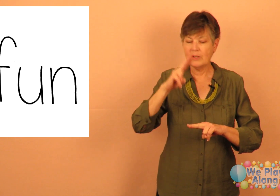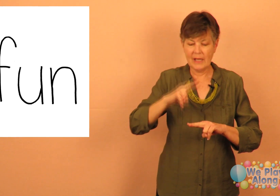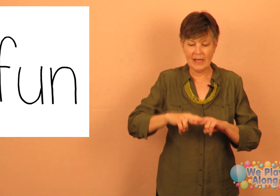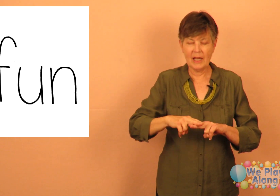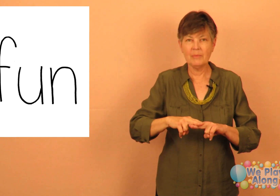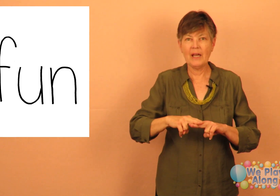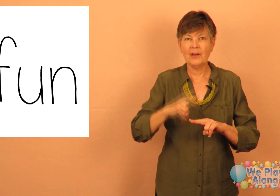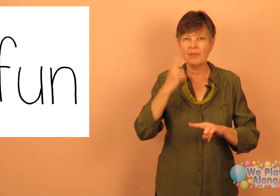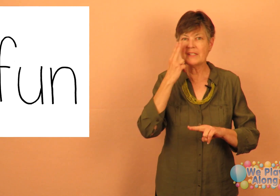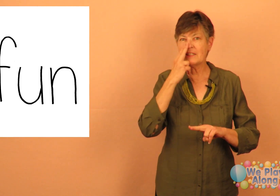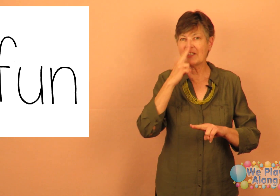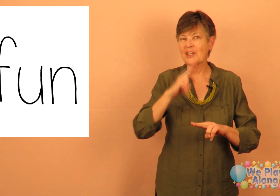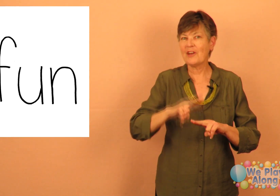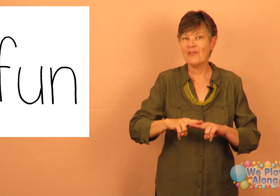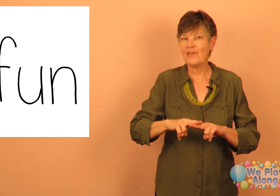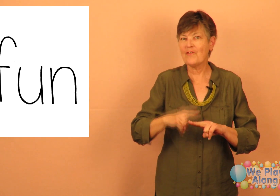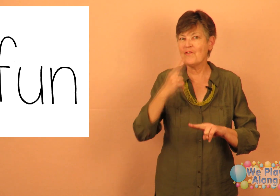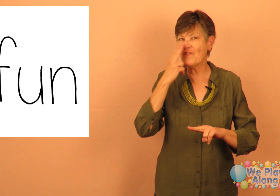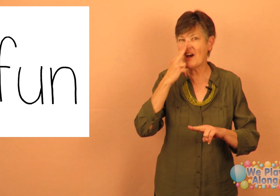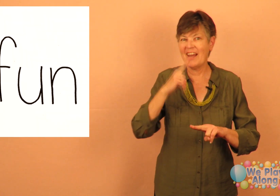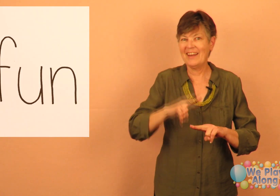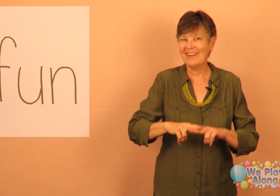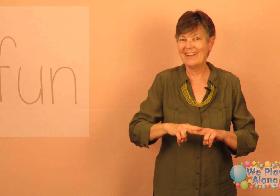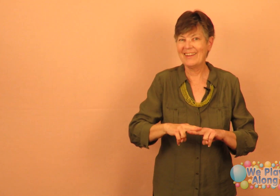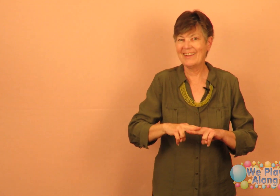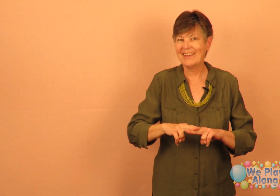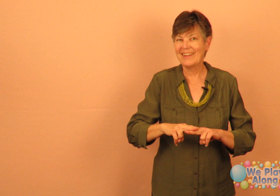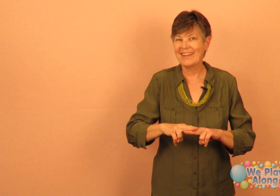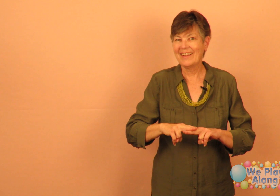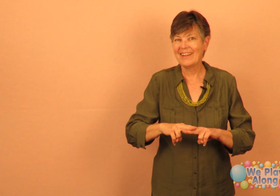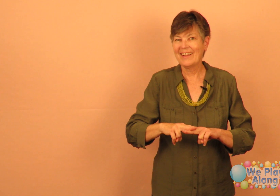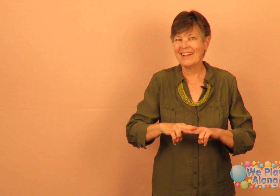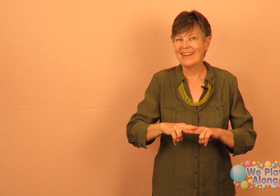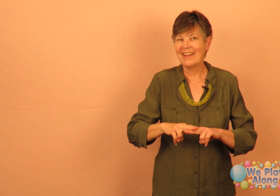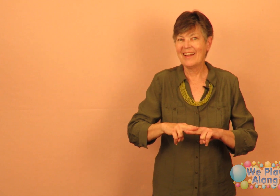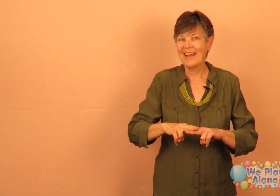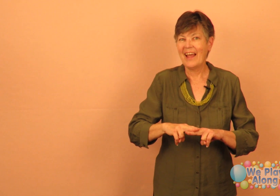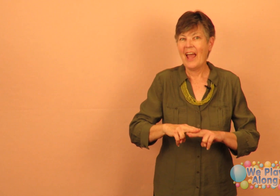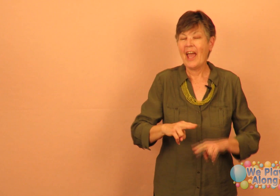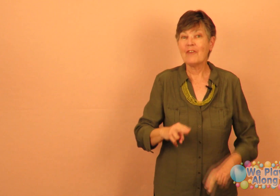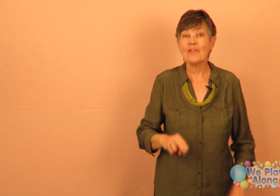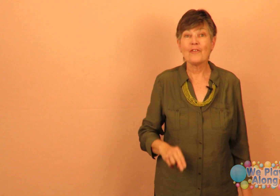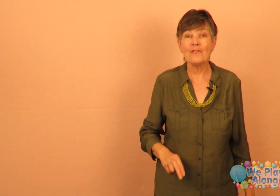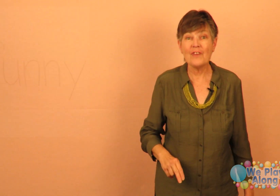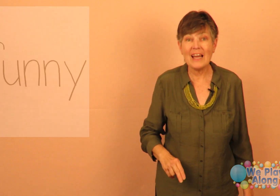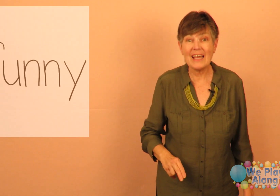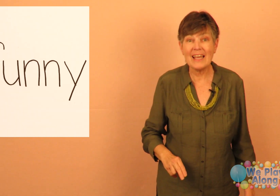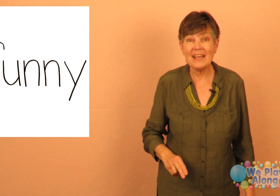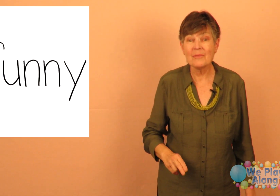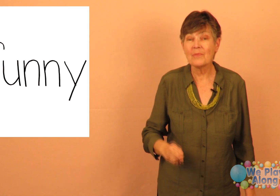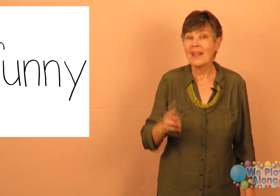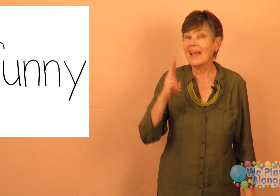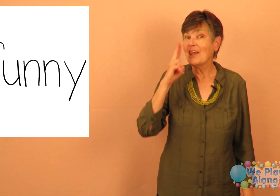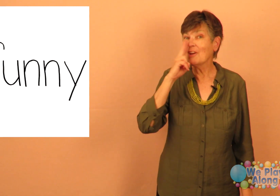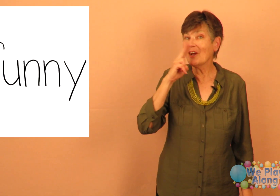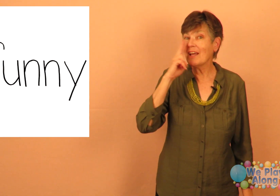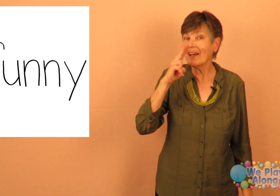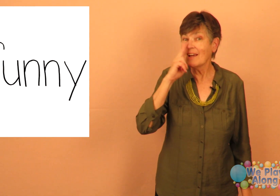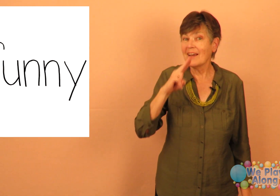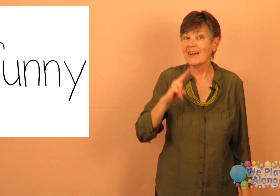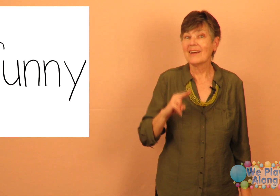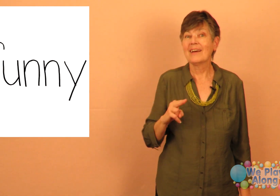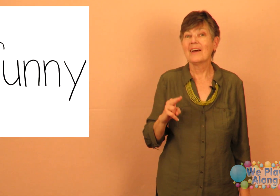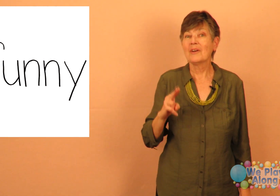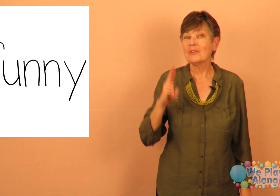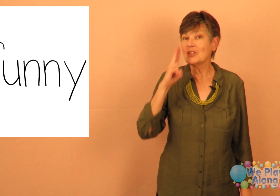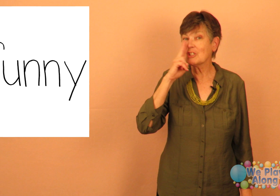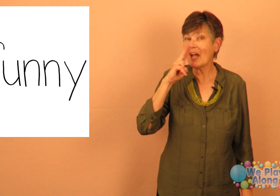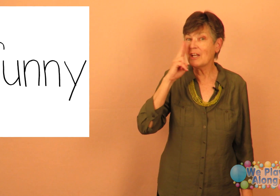and come down here this is a sign for fun and for funny you're gonna just kind